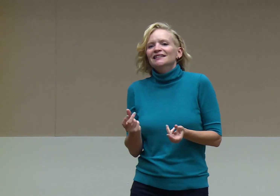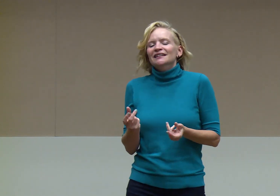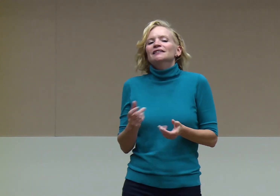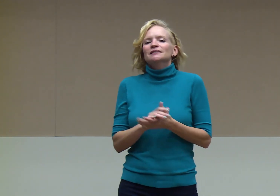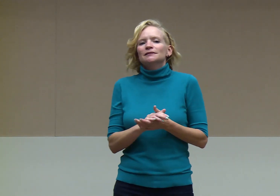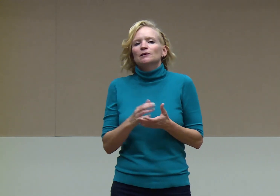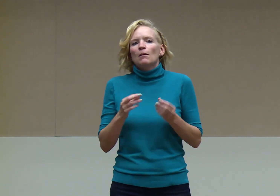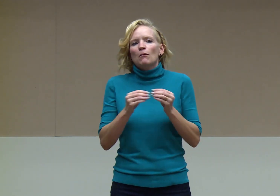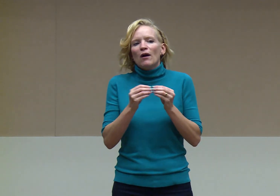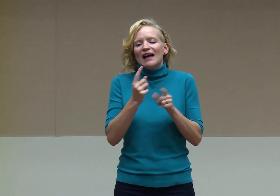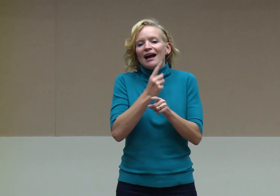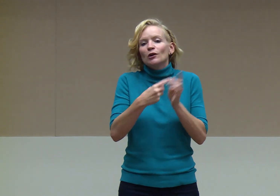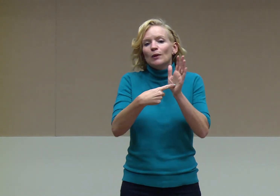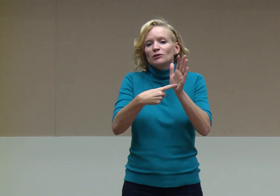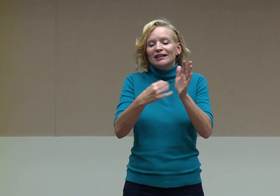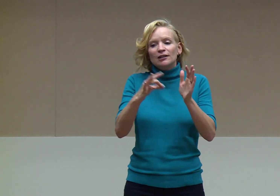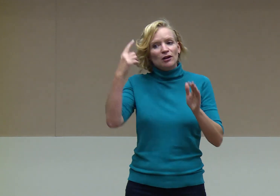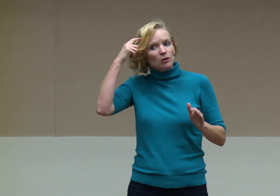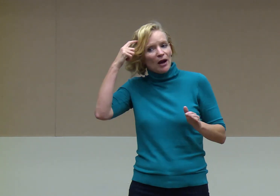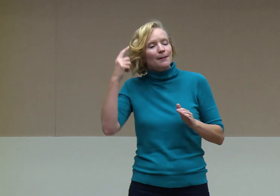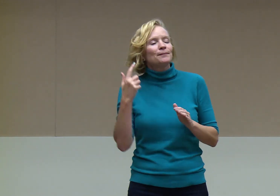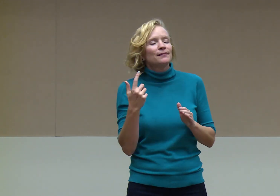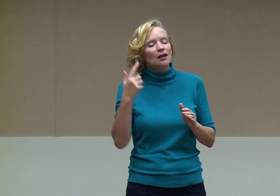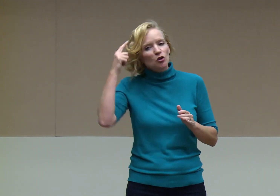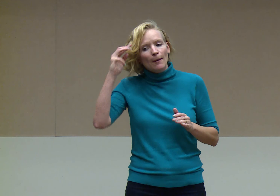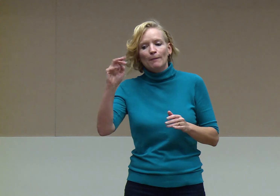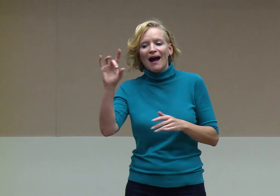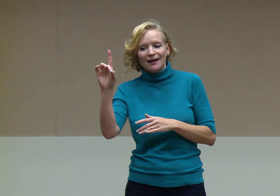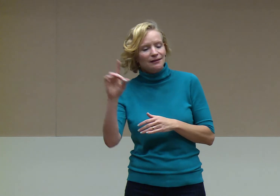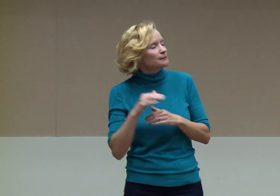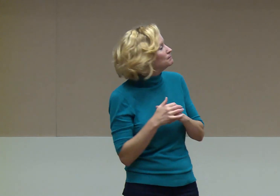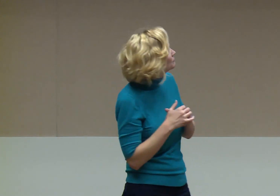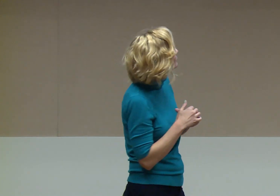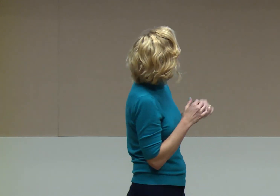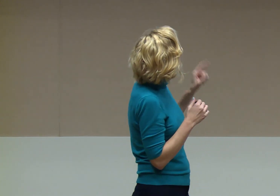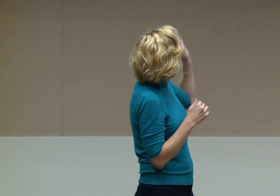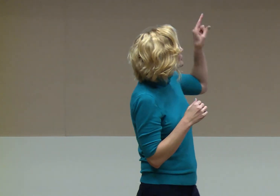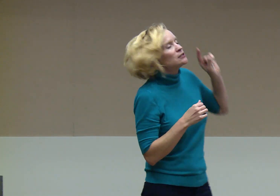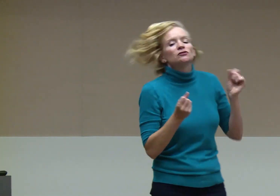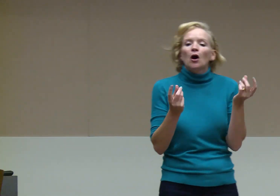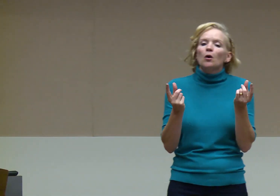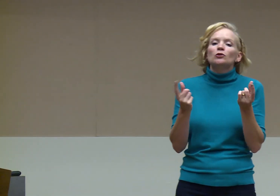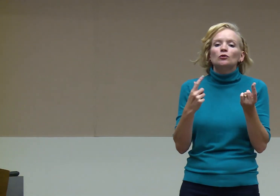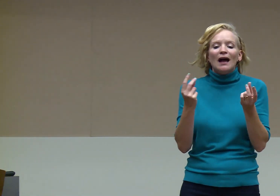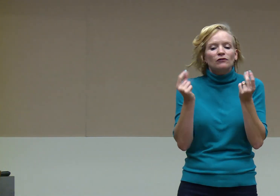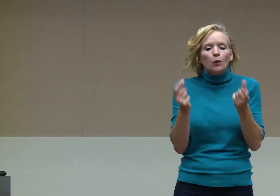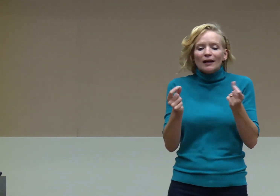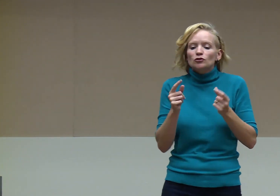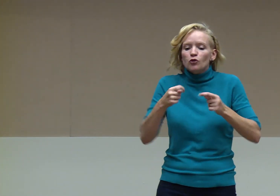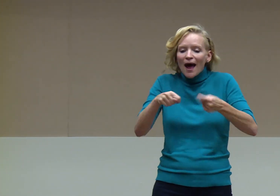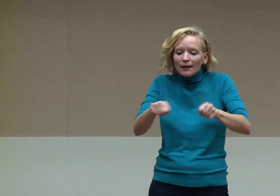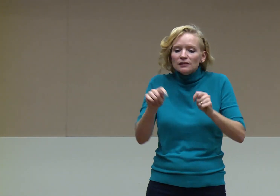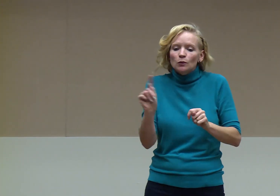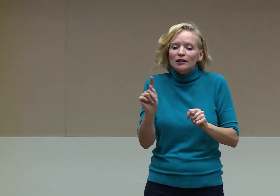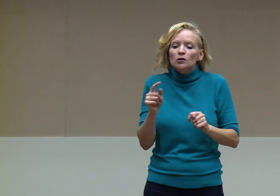But he wanted a real time, accurate representation of your brain and your mind.